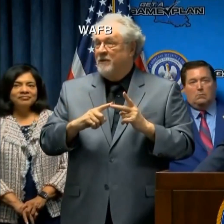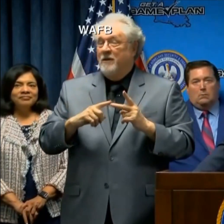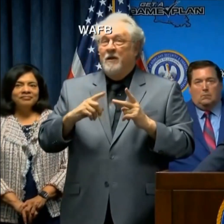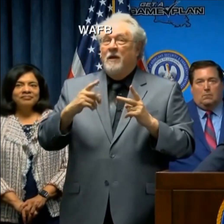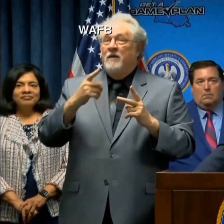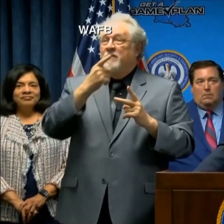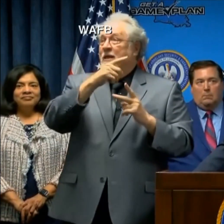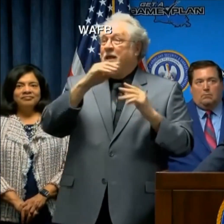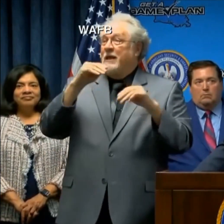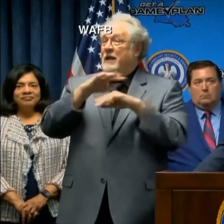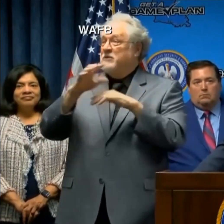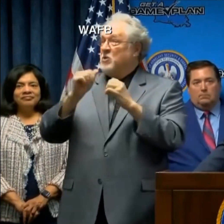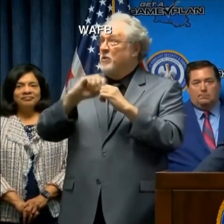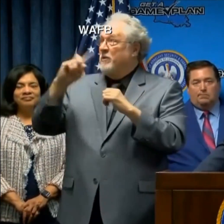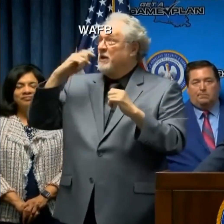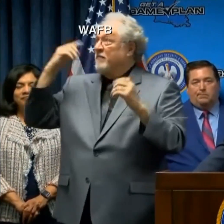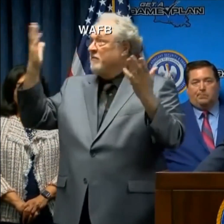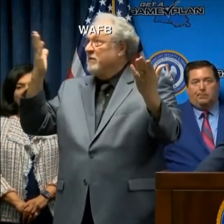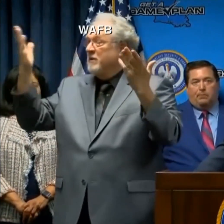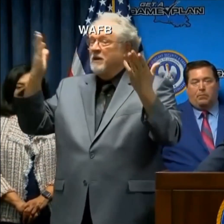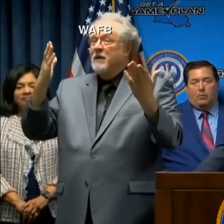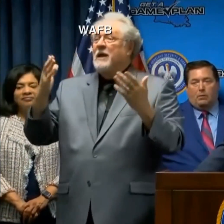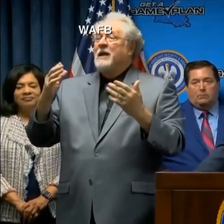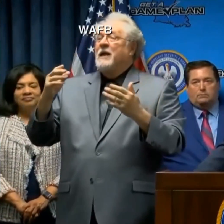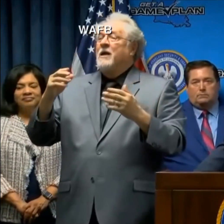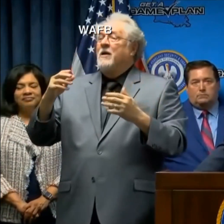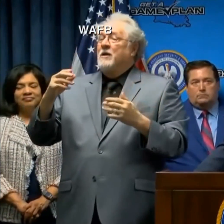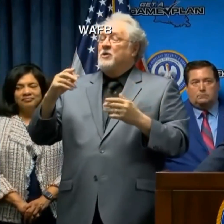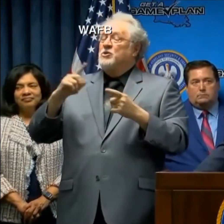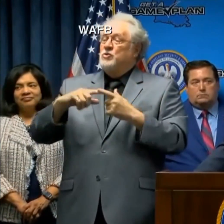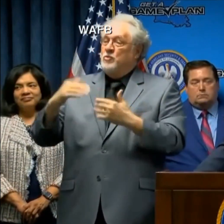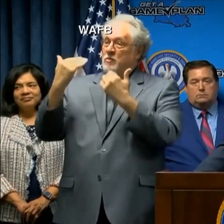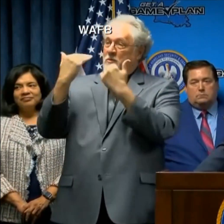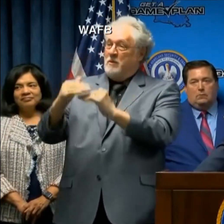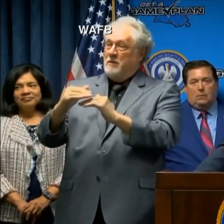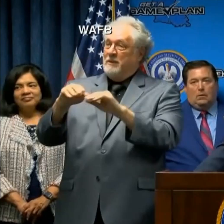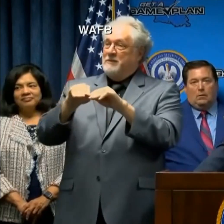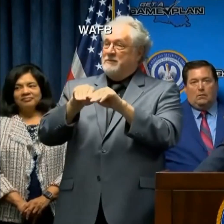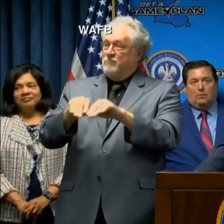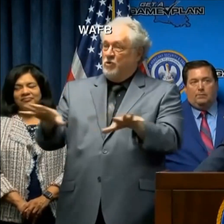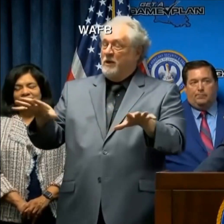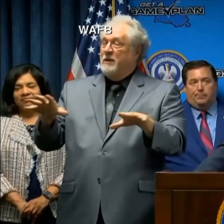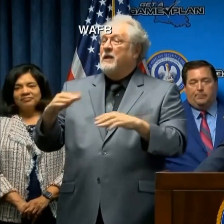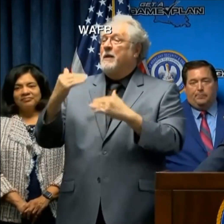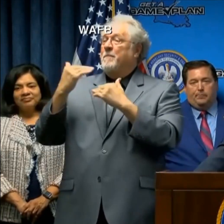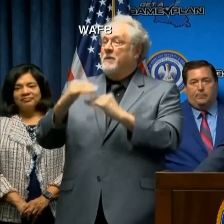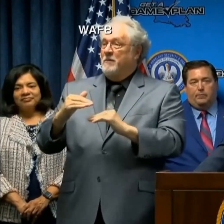that are designed to minimize the risk of spread and minimize the demand on